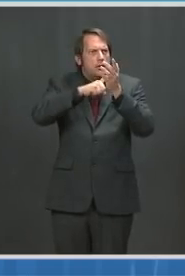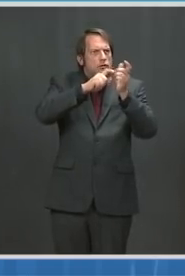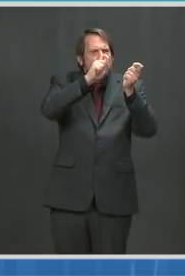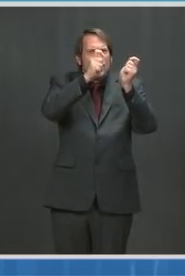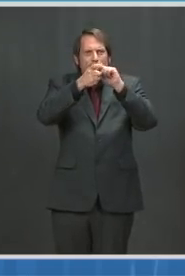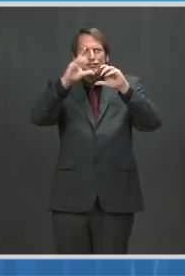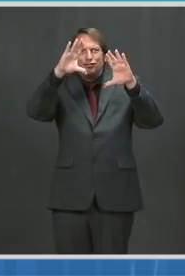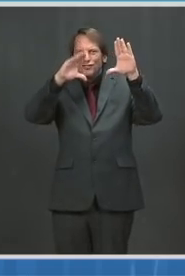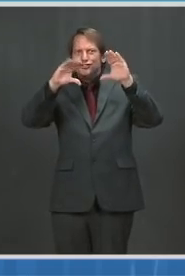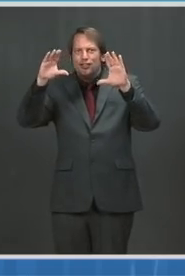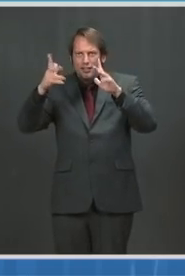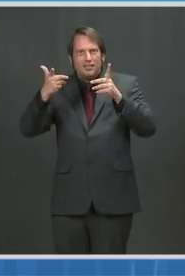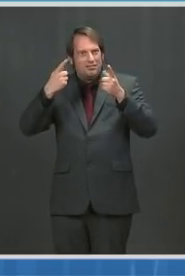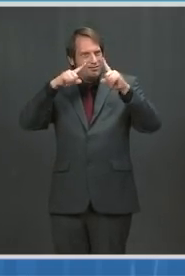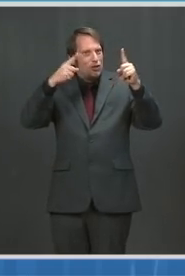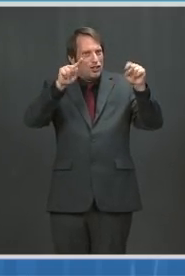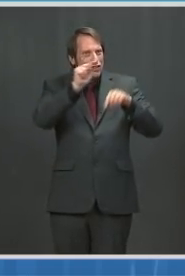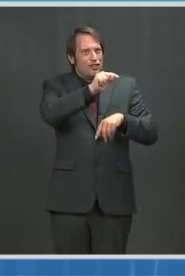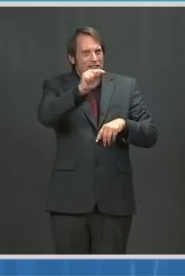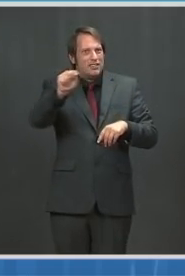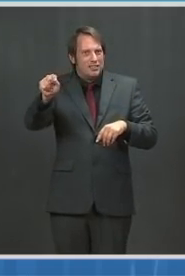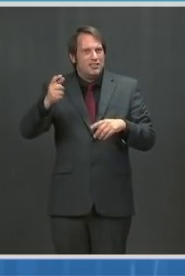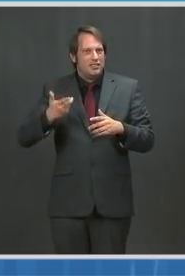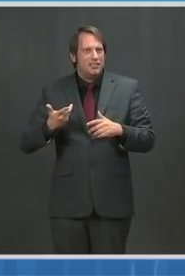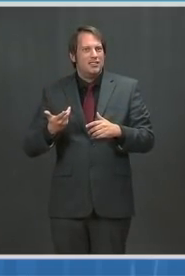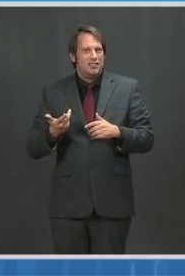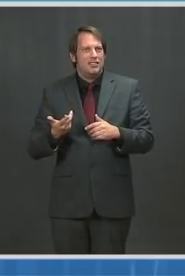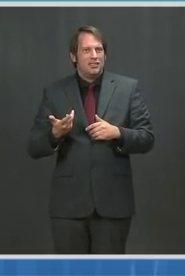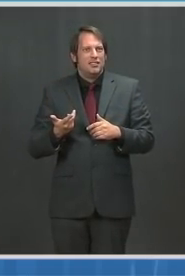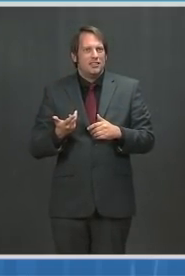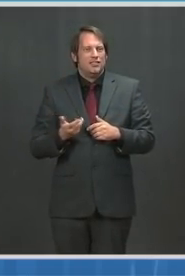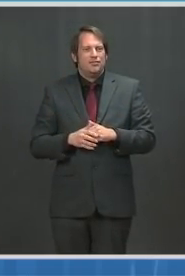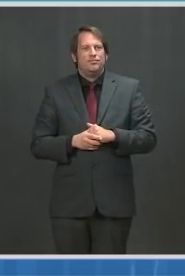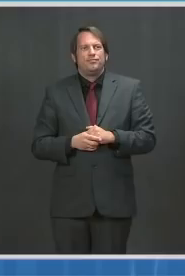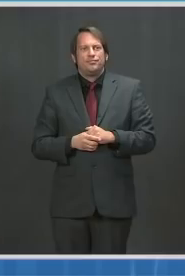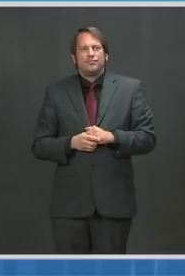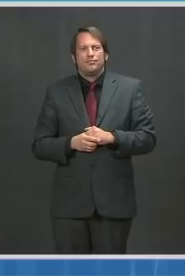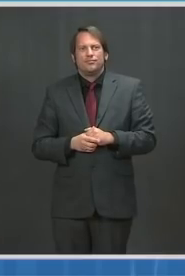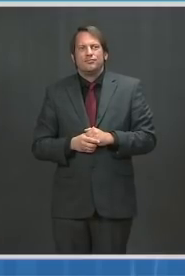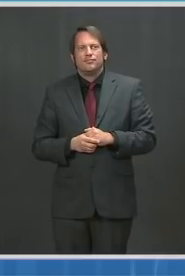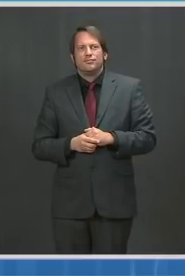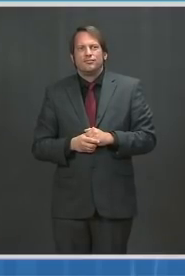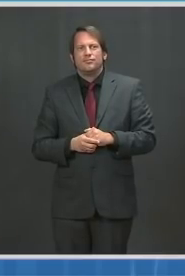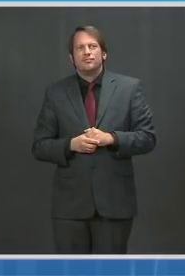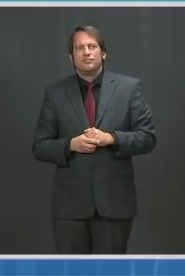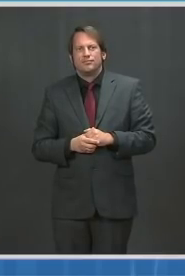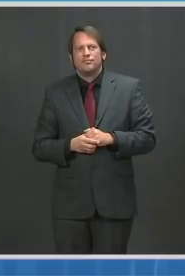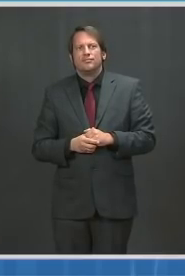as often in older populations, and they're happening now more often in younger populations.